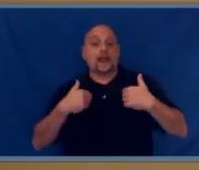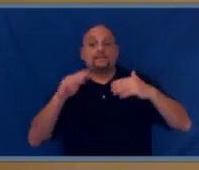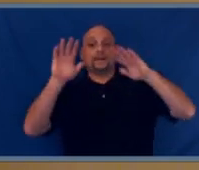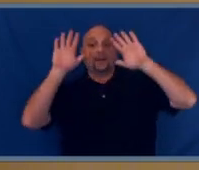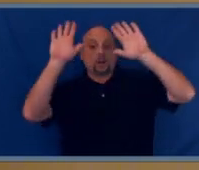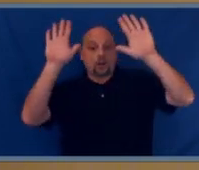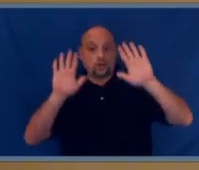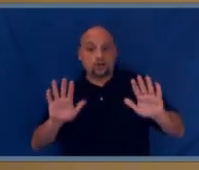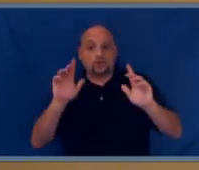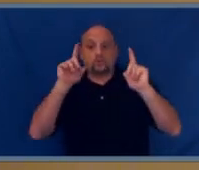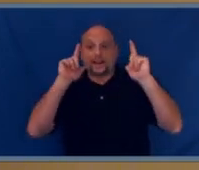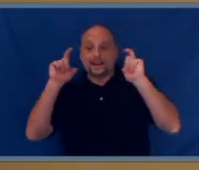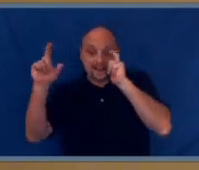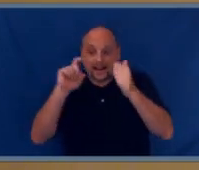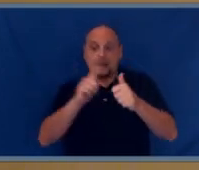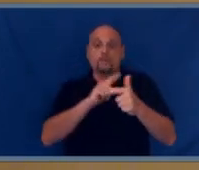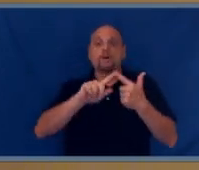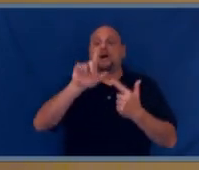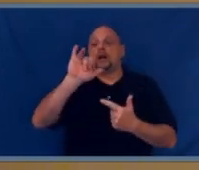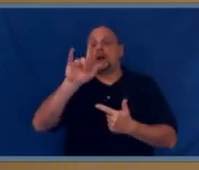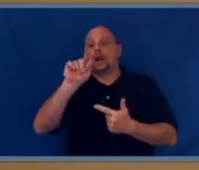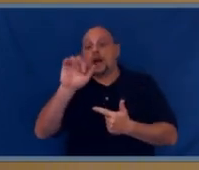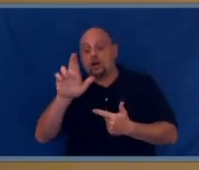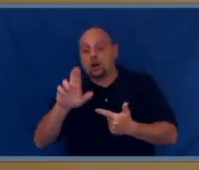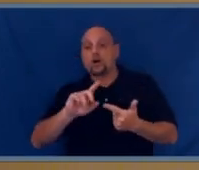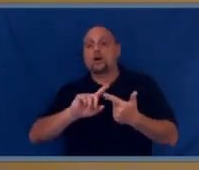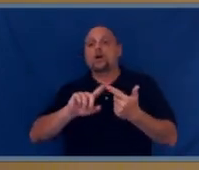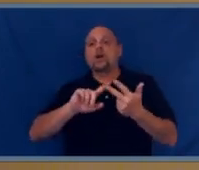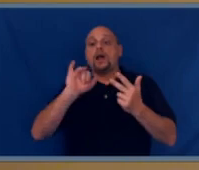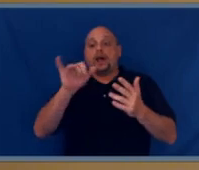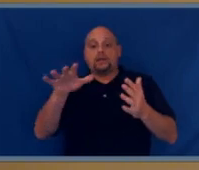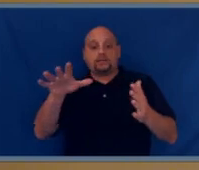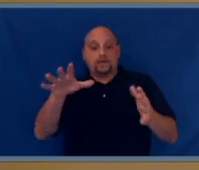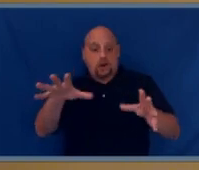CAMERA TO HAVE A CAMERA AND TWEET. PREPARING THE SAMPLE AND GET